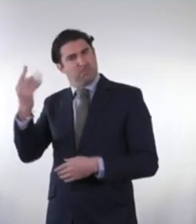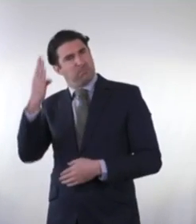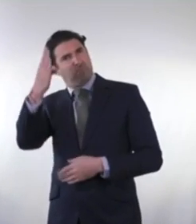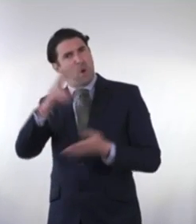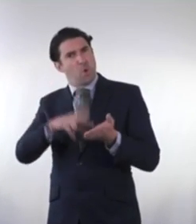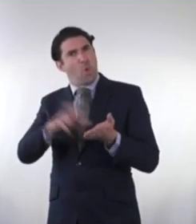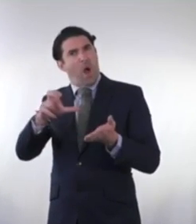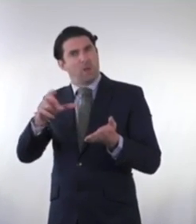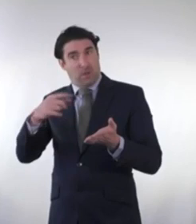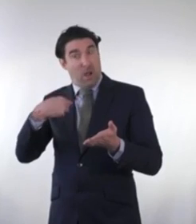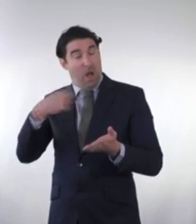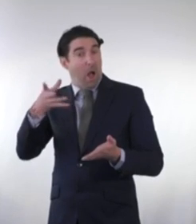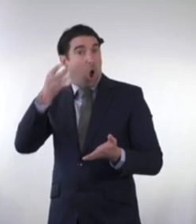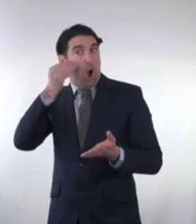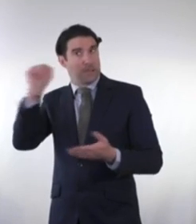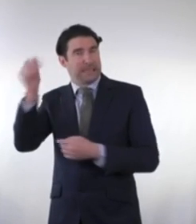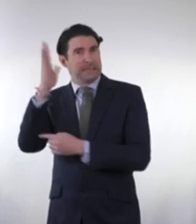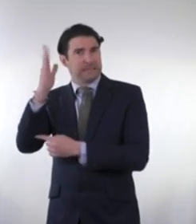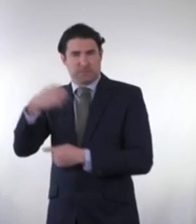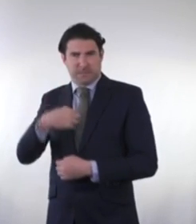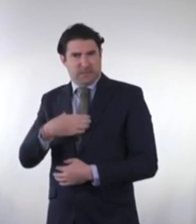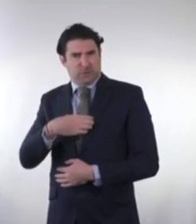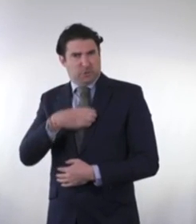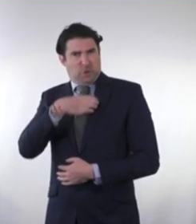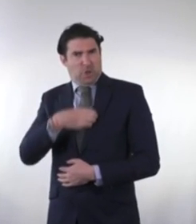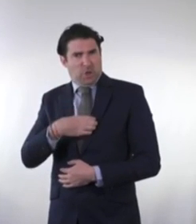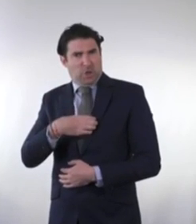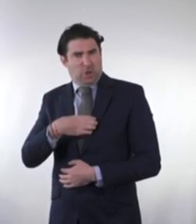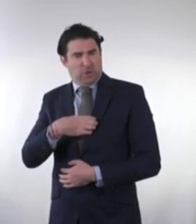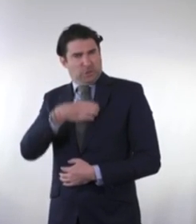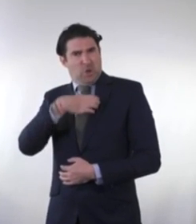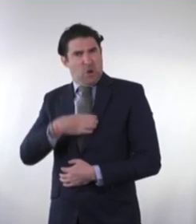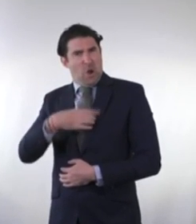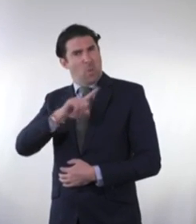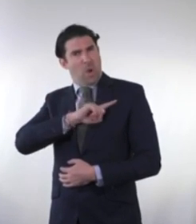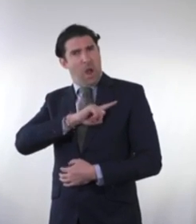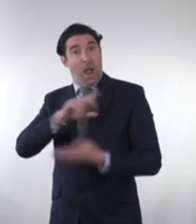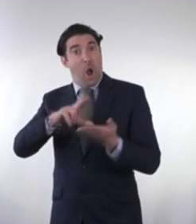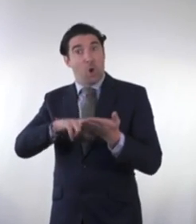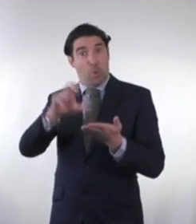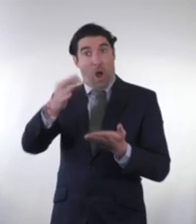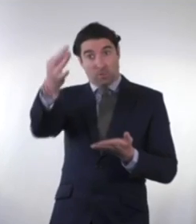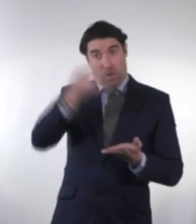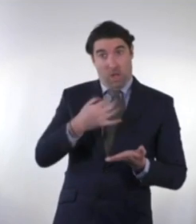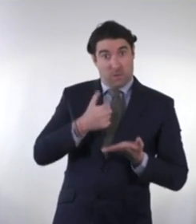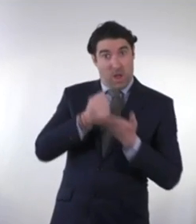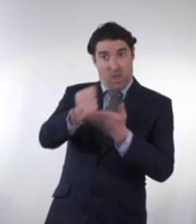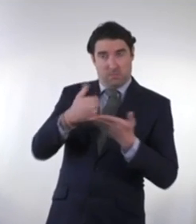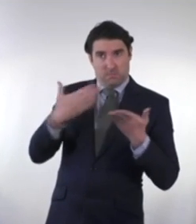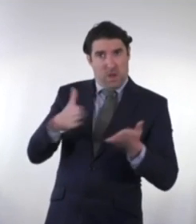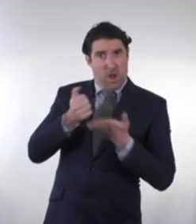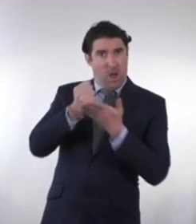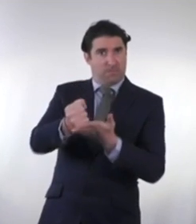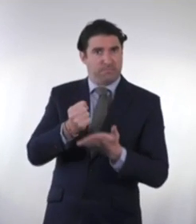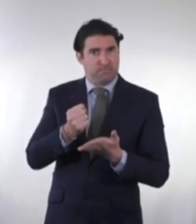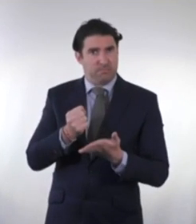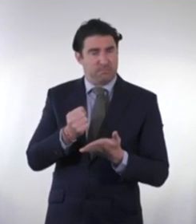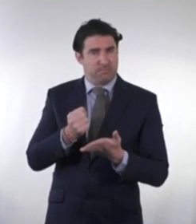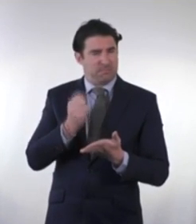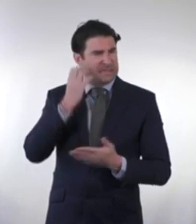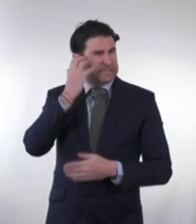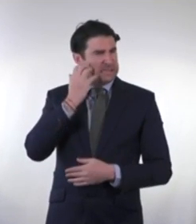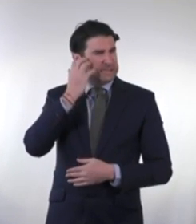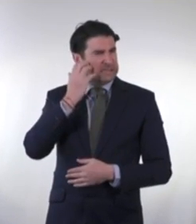closes tomorrow, he will pledge to change some of the elements of this—dare I say it—algorithm?